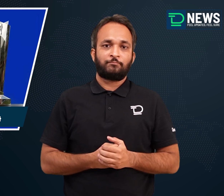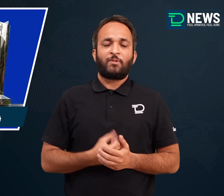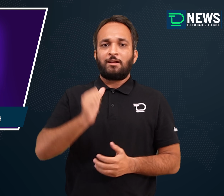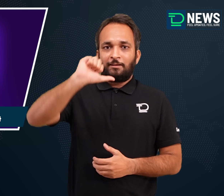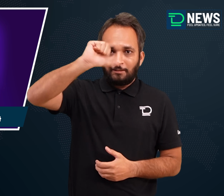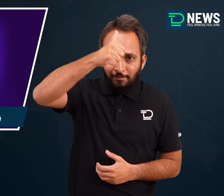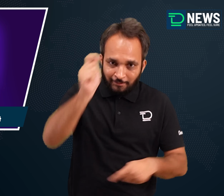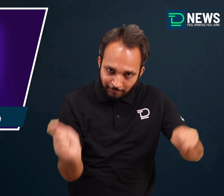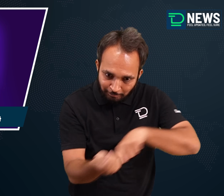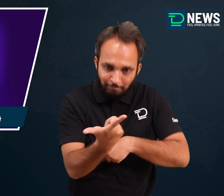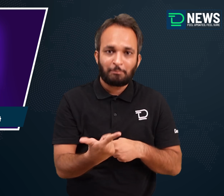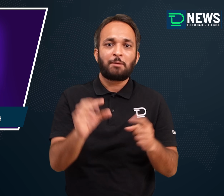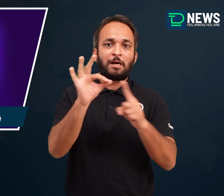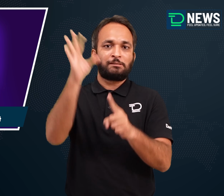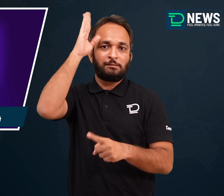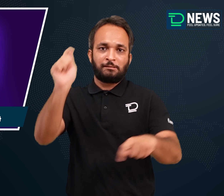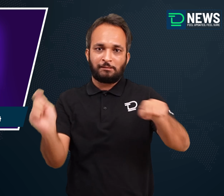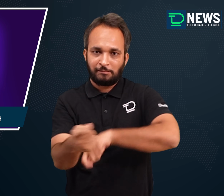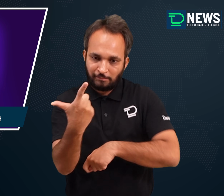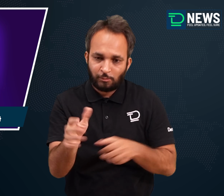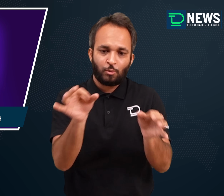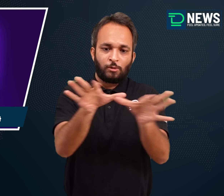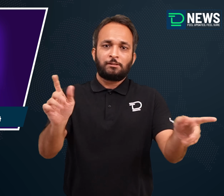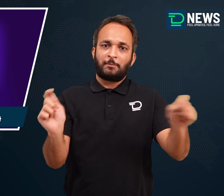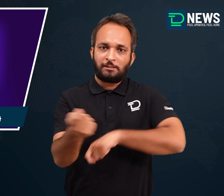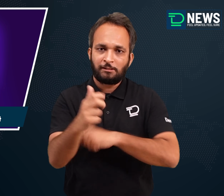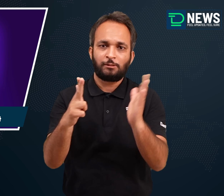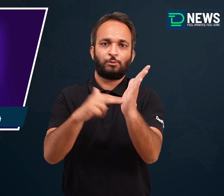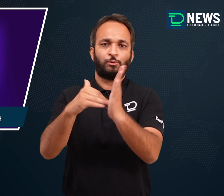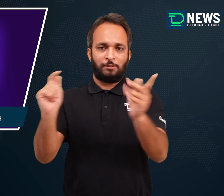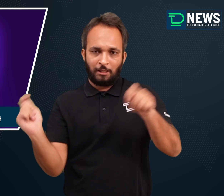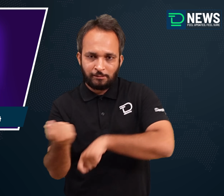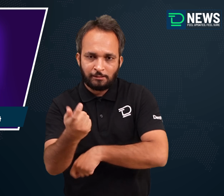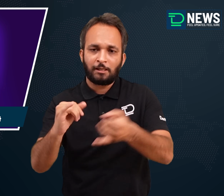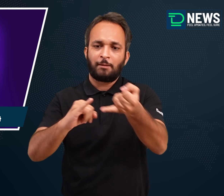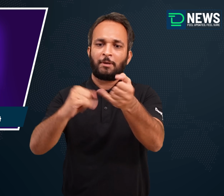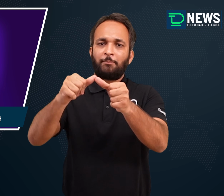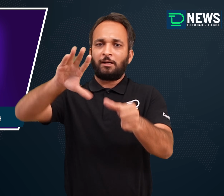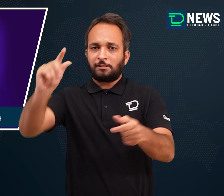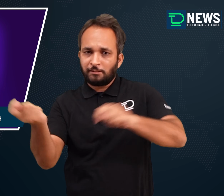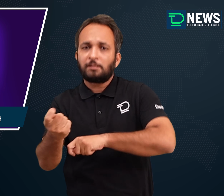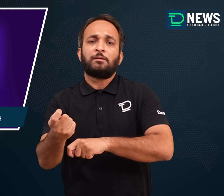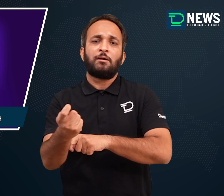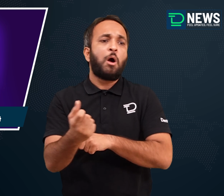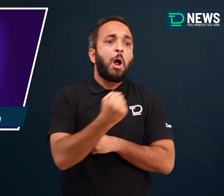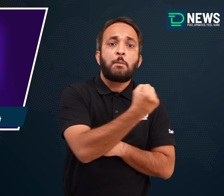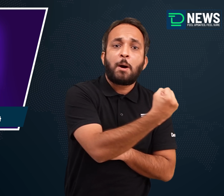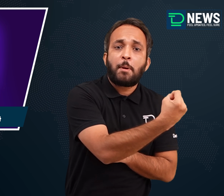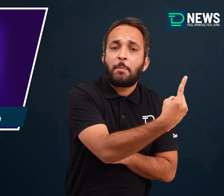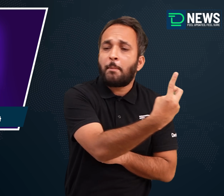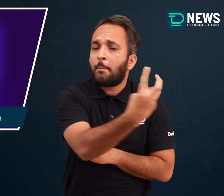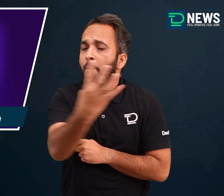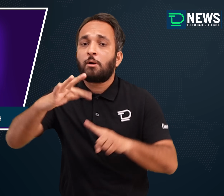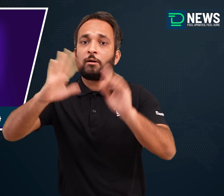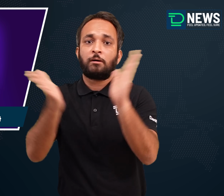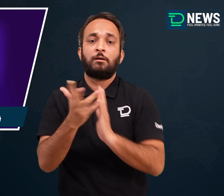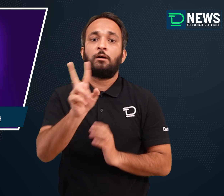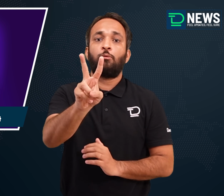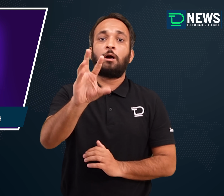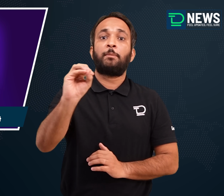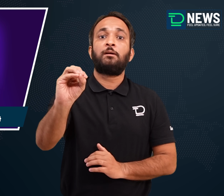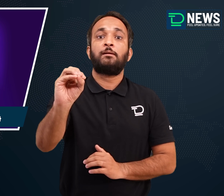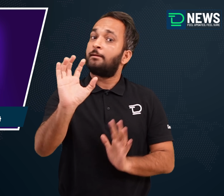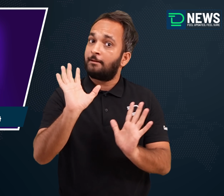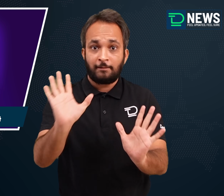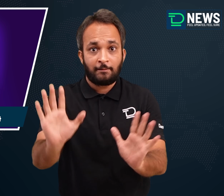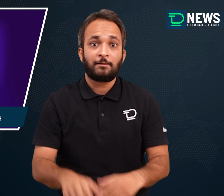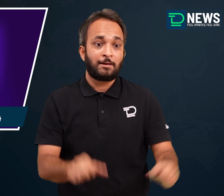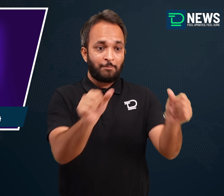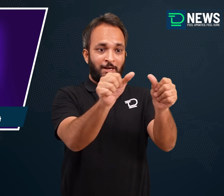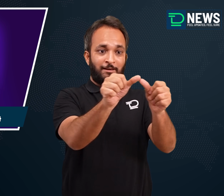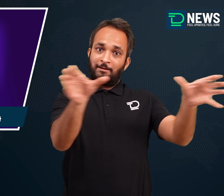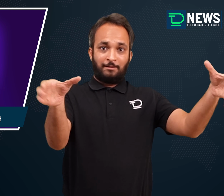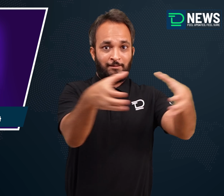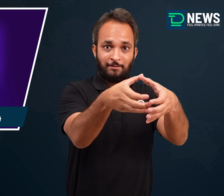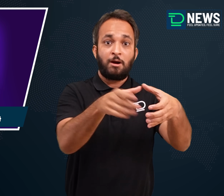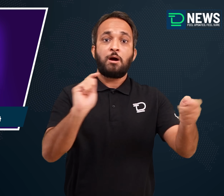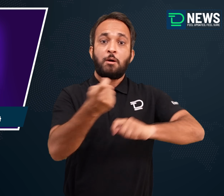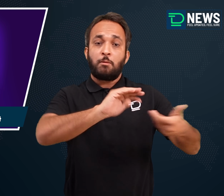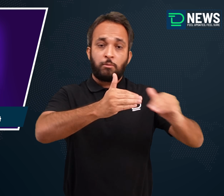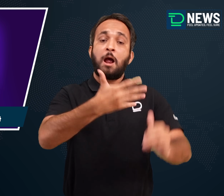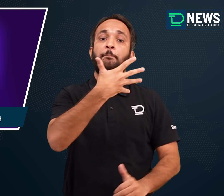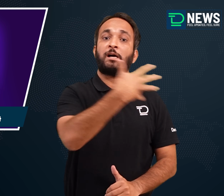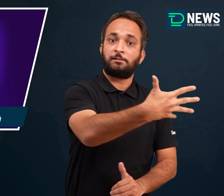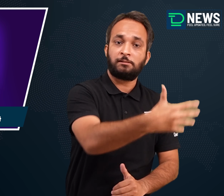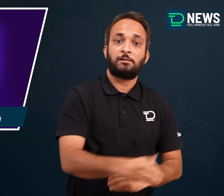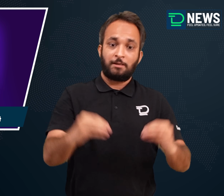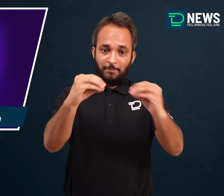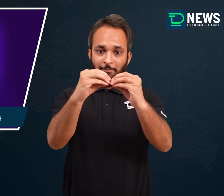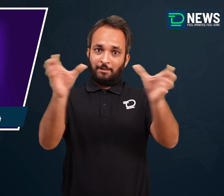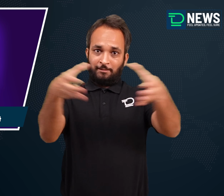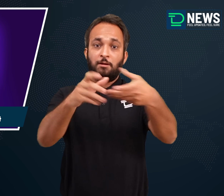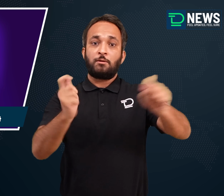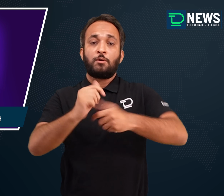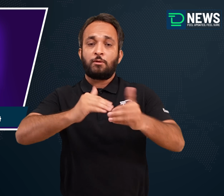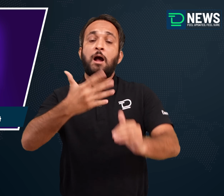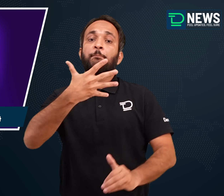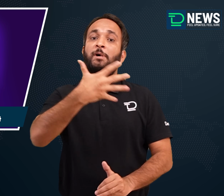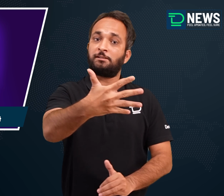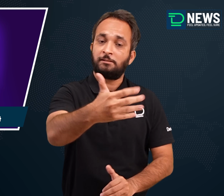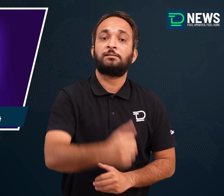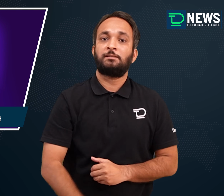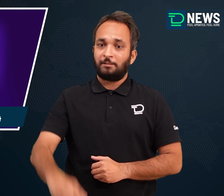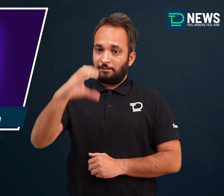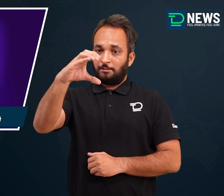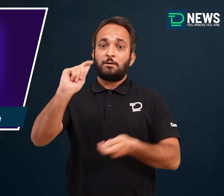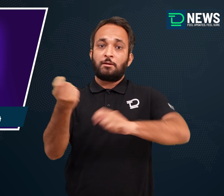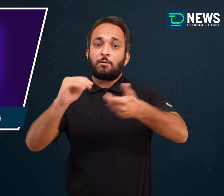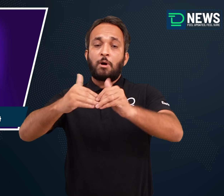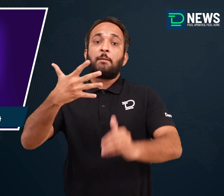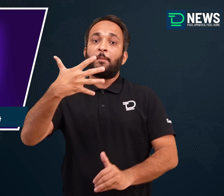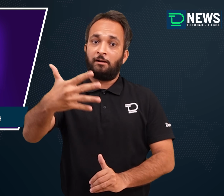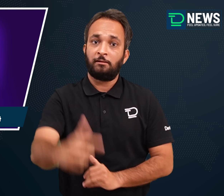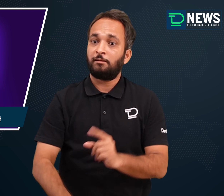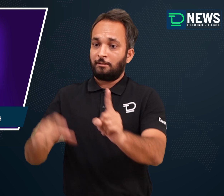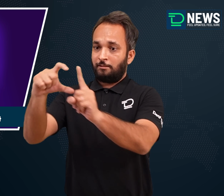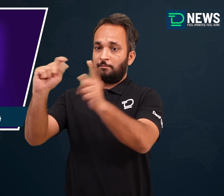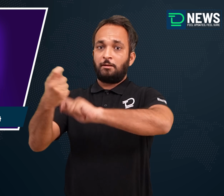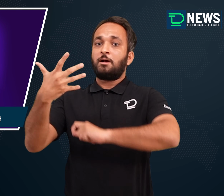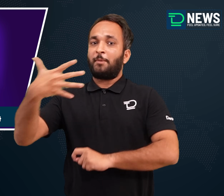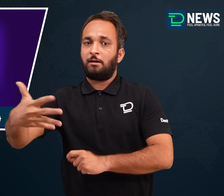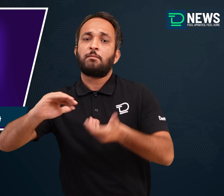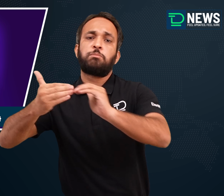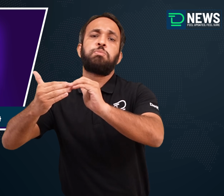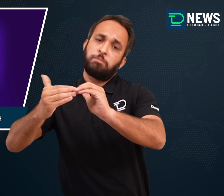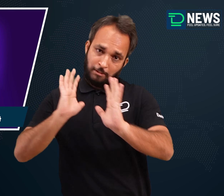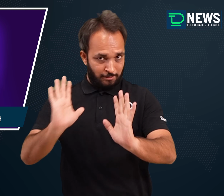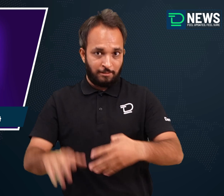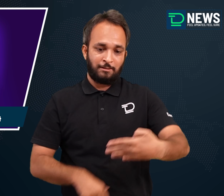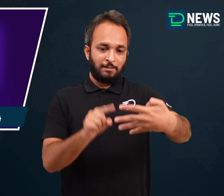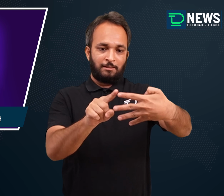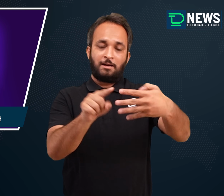A total of 20 teams will compete in this series in four divisions.